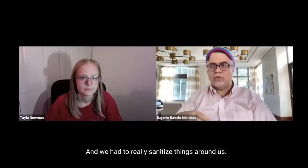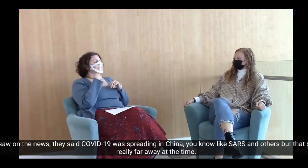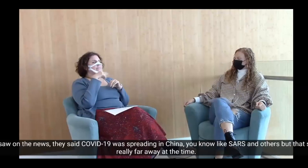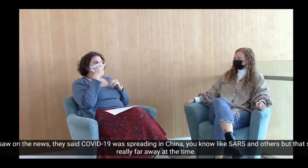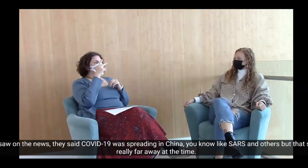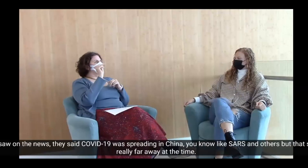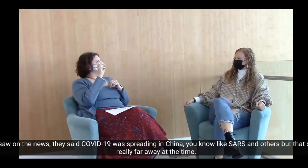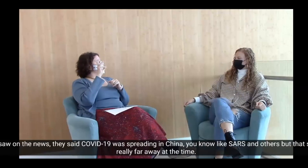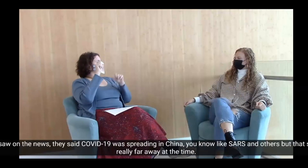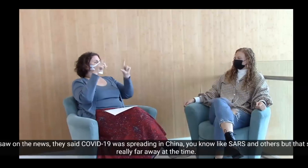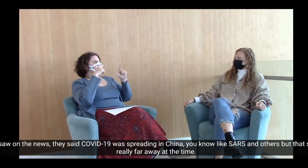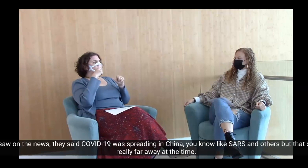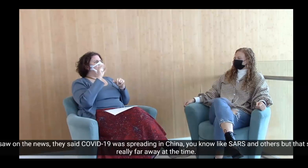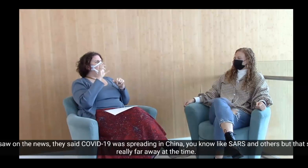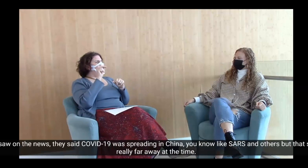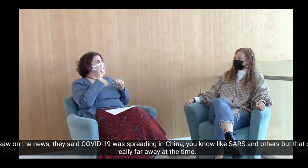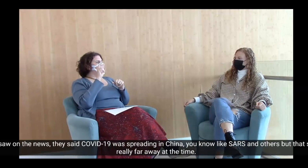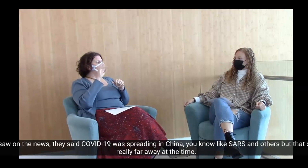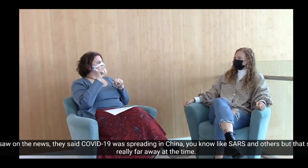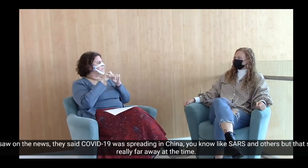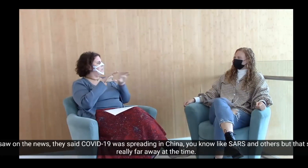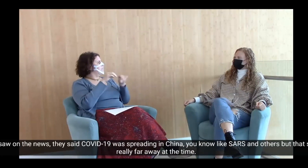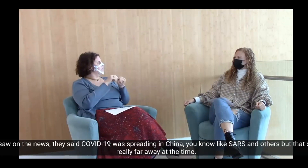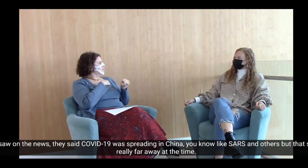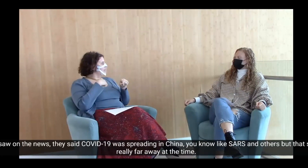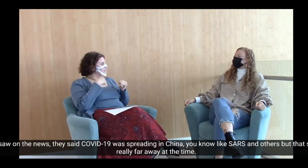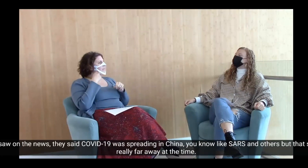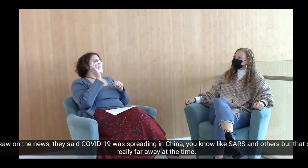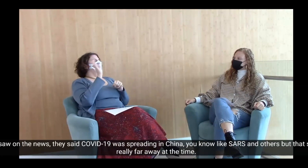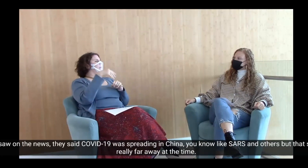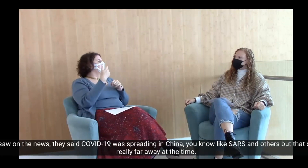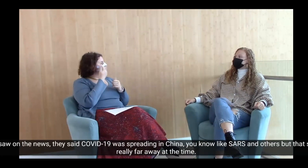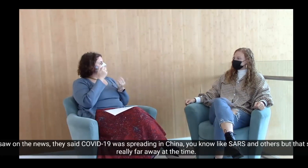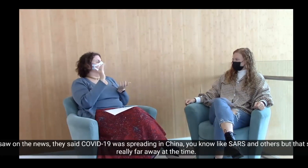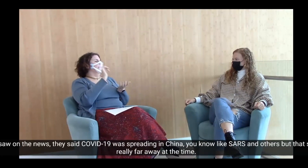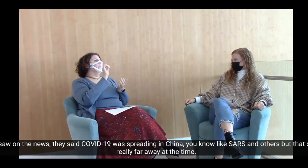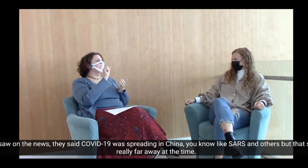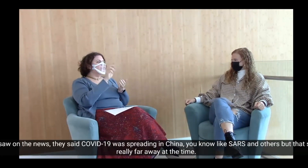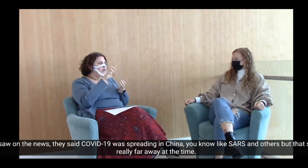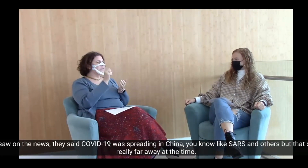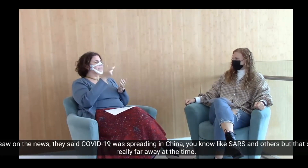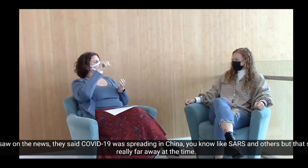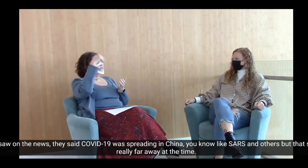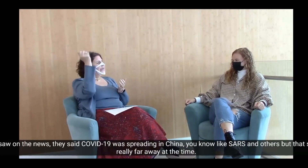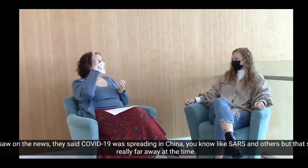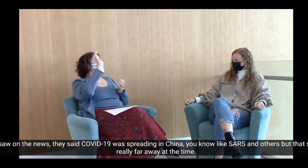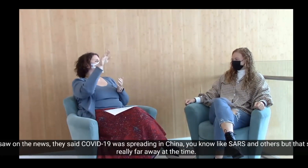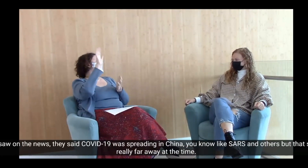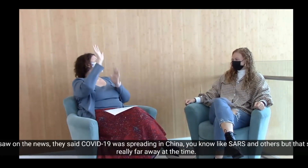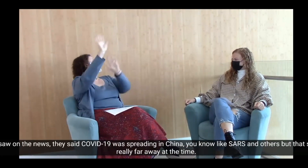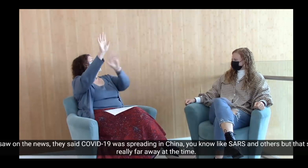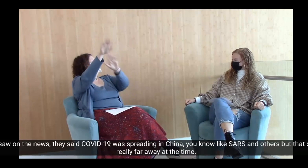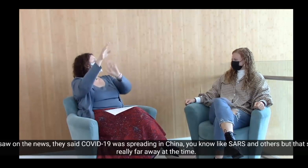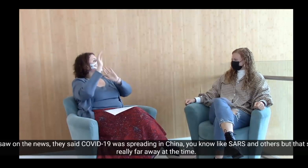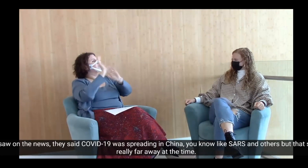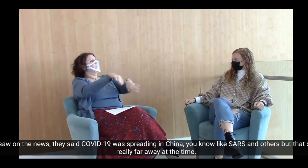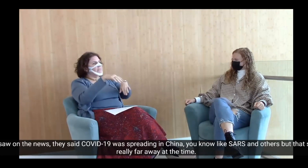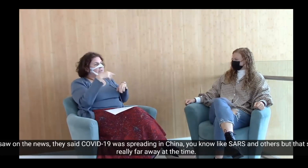And I saw on the news, they said COVID-19 was spreading in China, you know like SARS and others but that seemed really far away at the time.